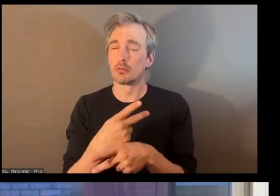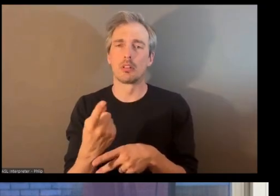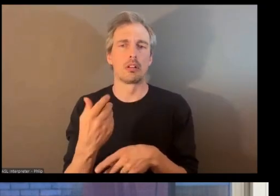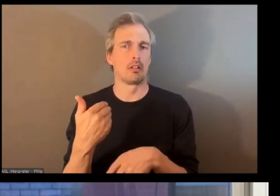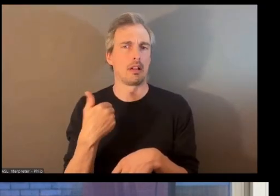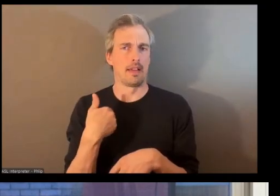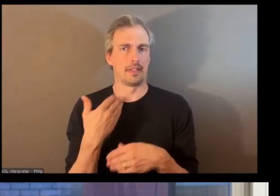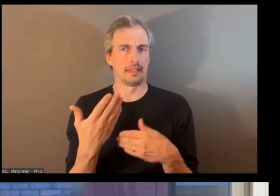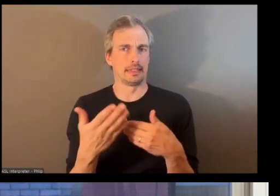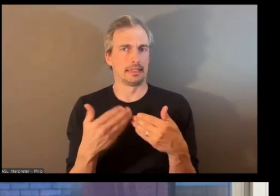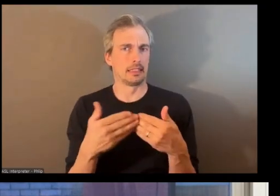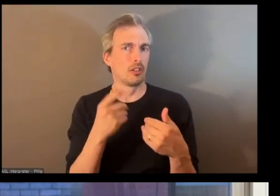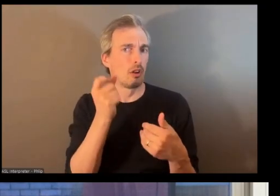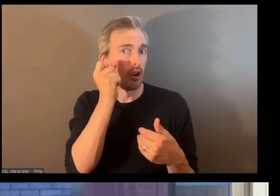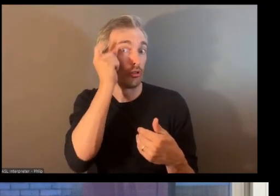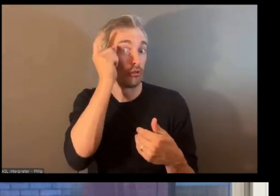It's not a luxury. Why is it a lifeline?